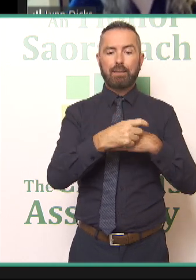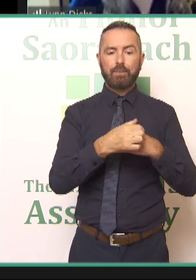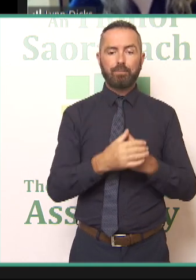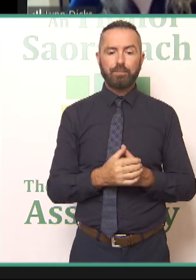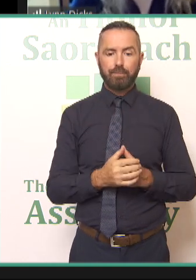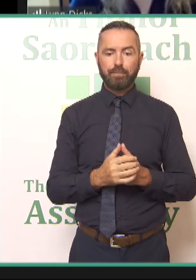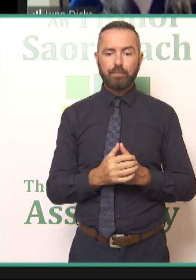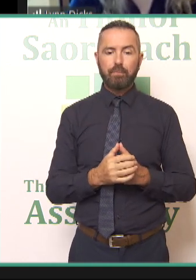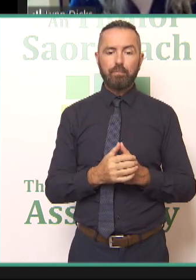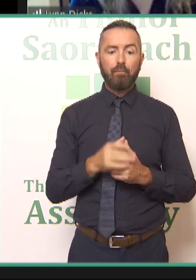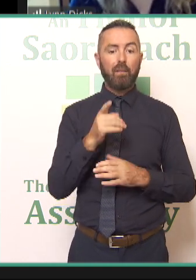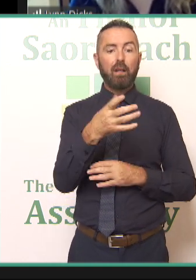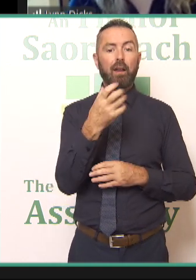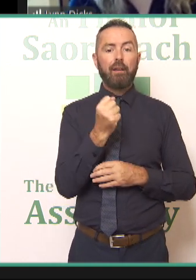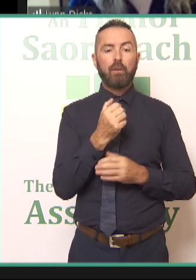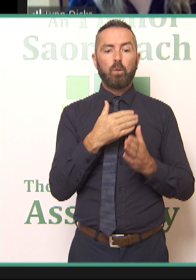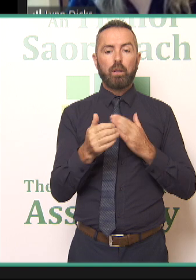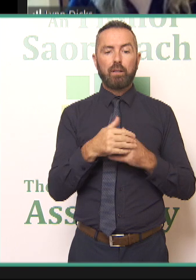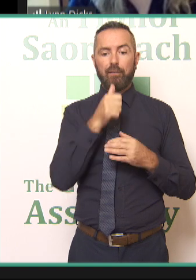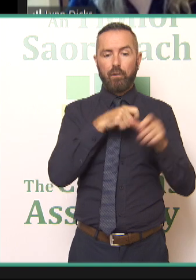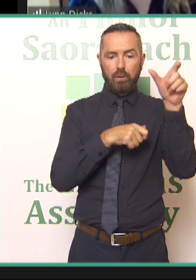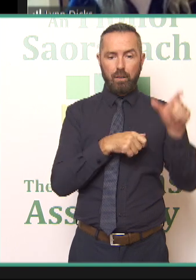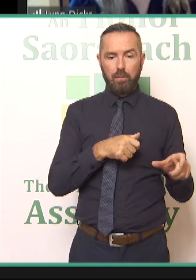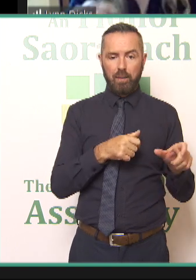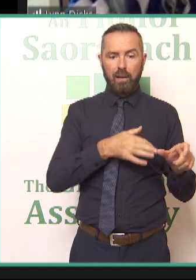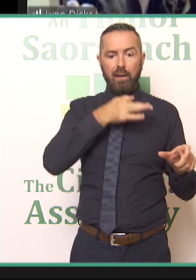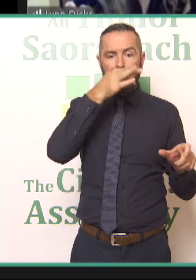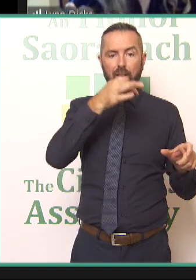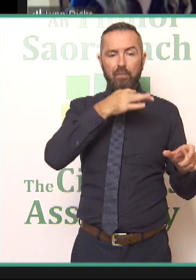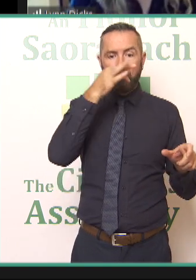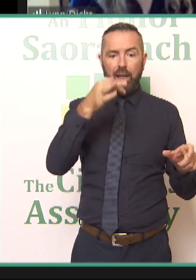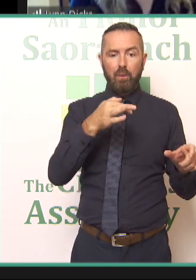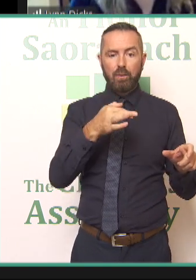rape so here you have um flowers that have been bagged so there's the insects have been excluded